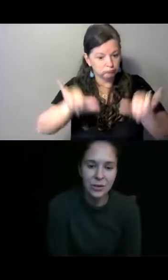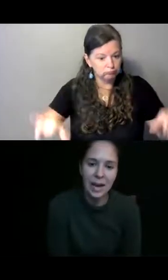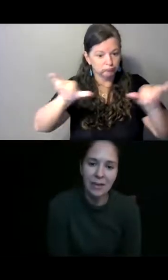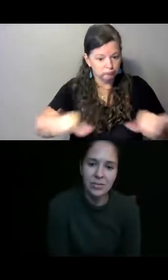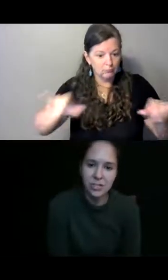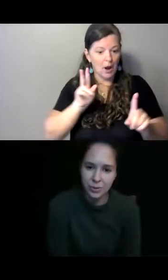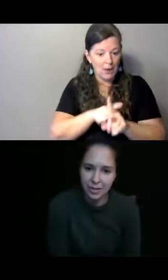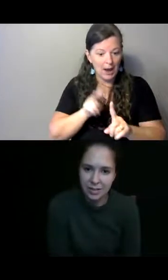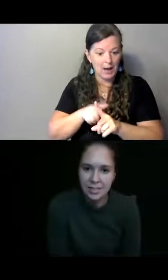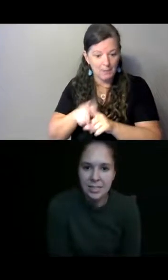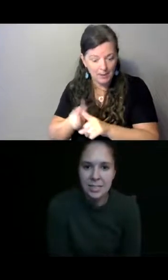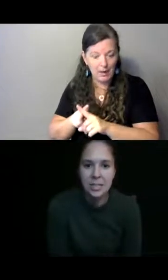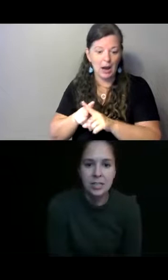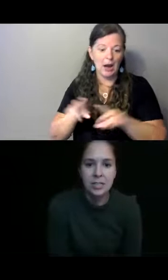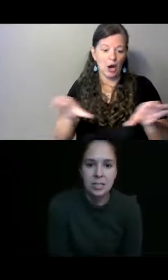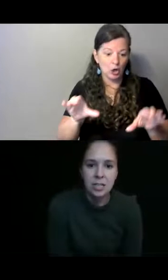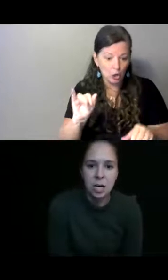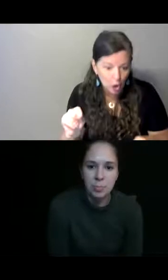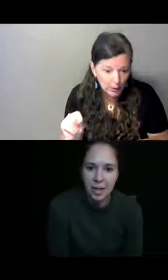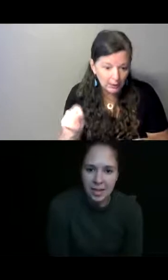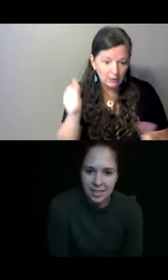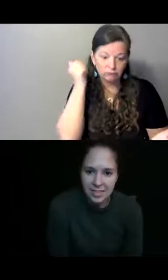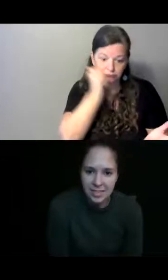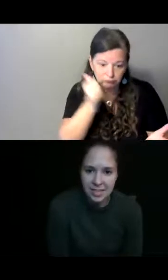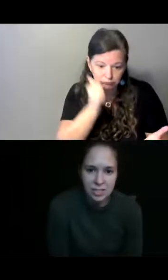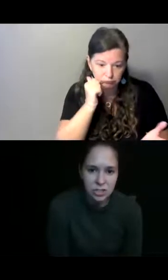You have to do it, apply these things,